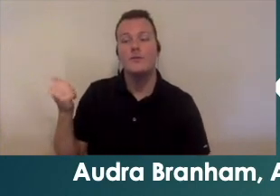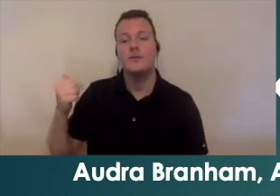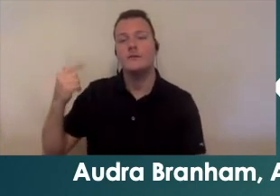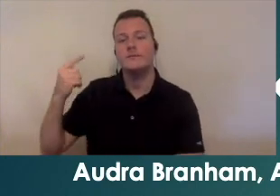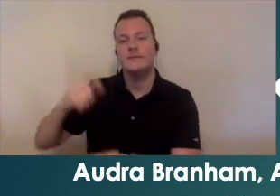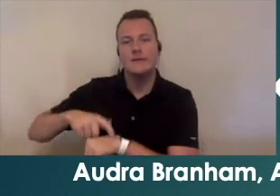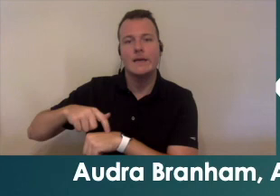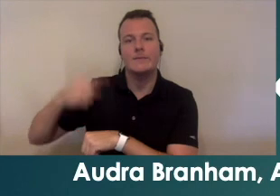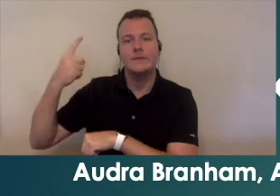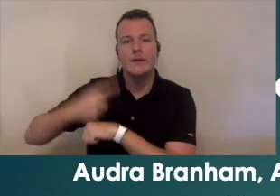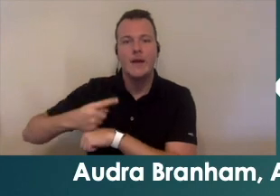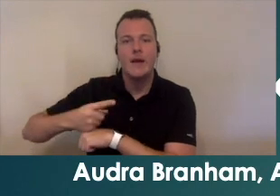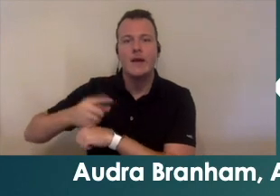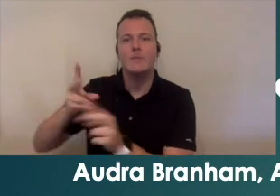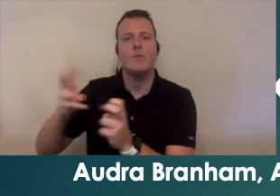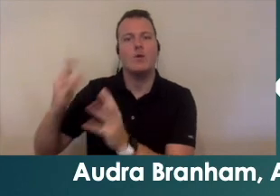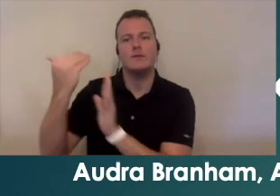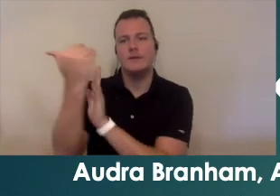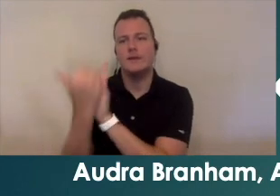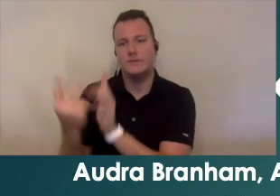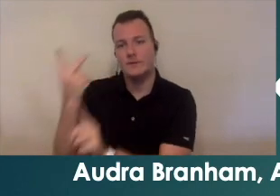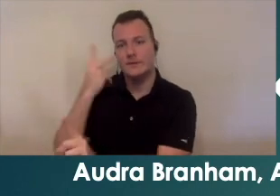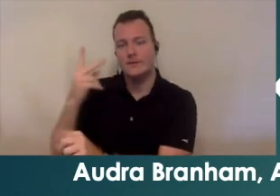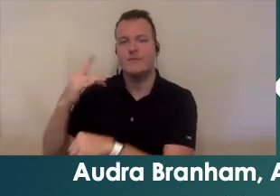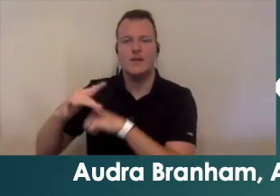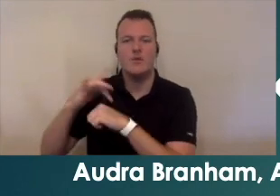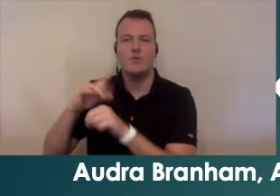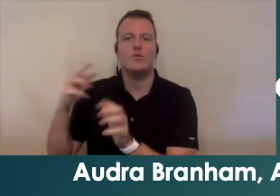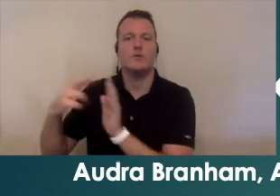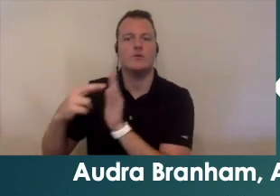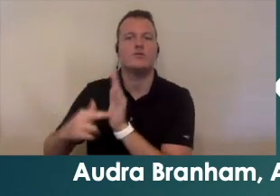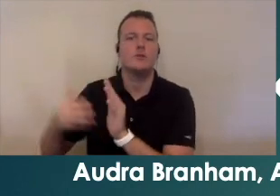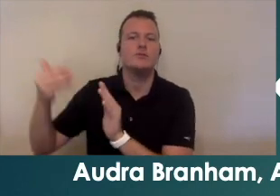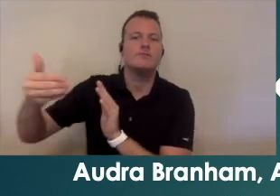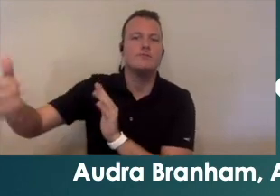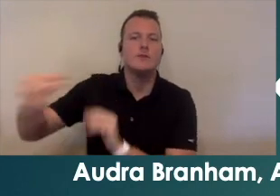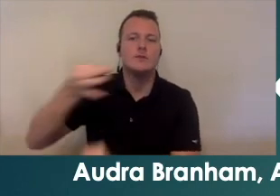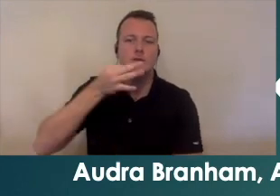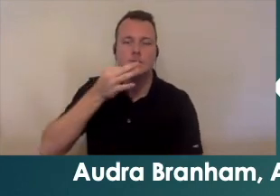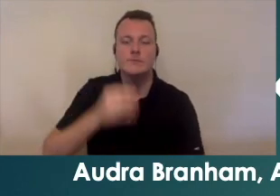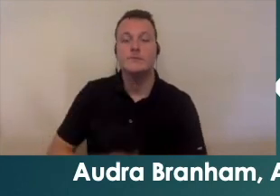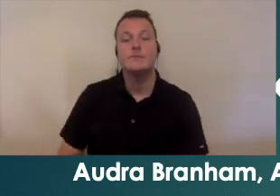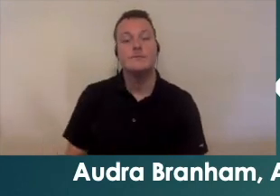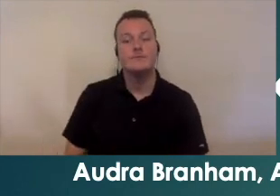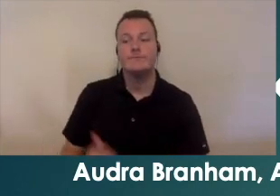and date posted and will be available for registration soon. So with that I'll